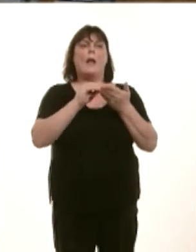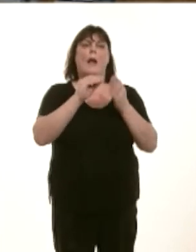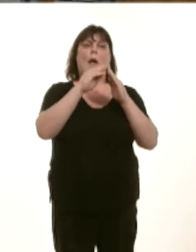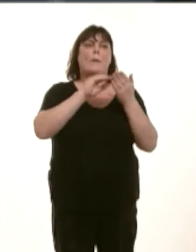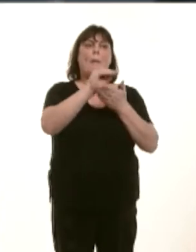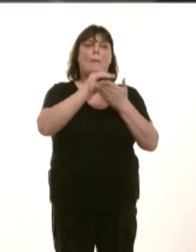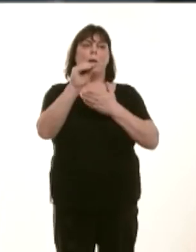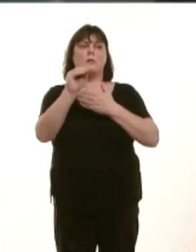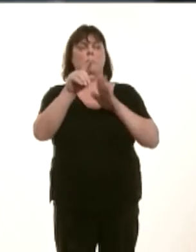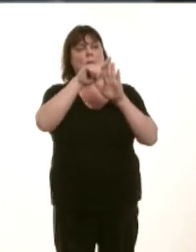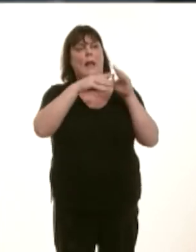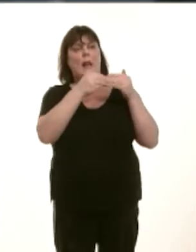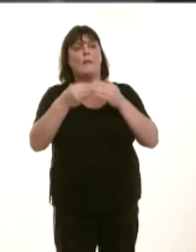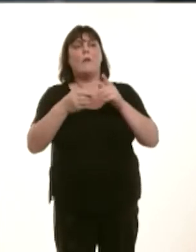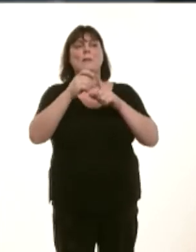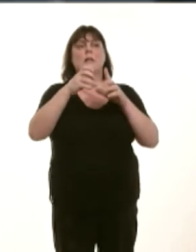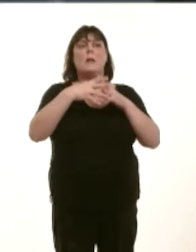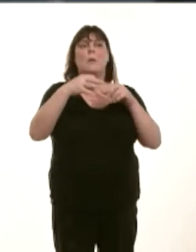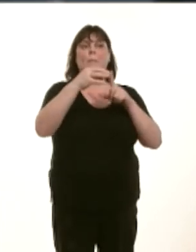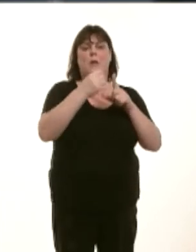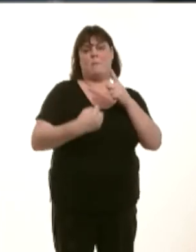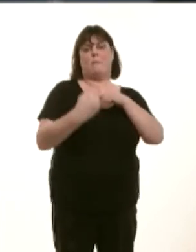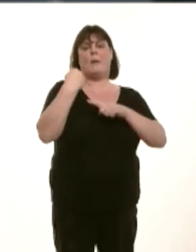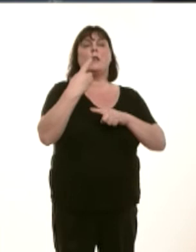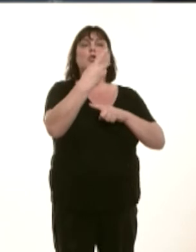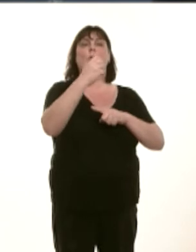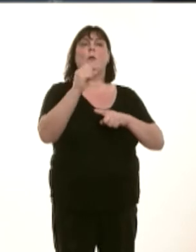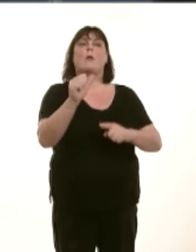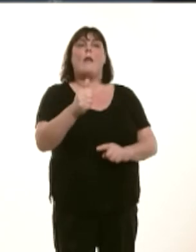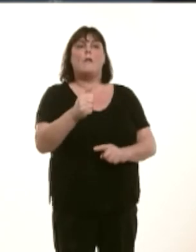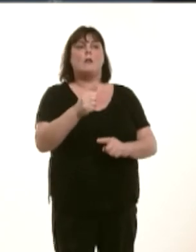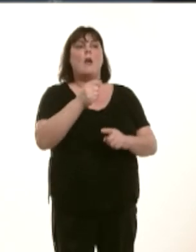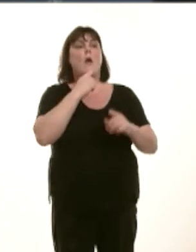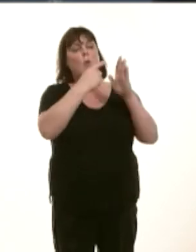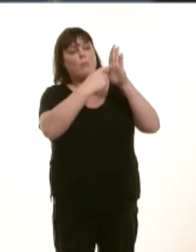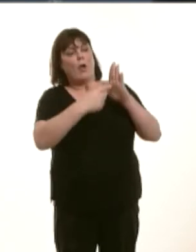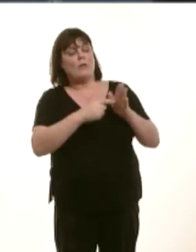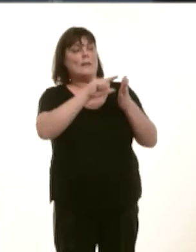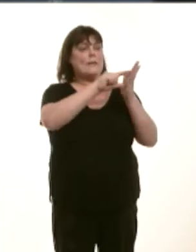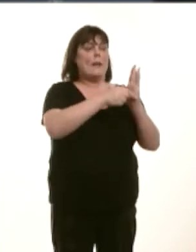Pensions from 2011, with priority for disabled people in adapted accommodation or with reliance